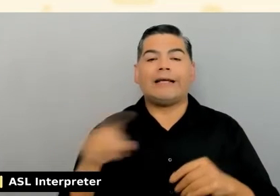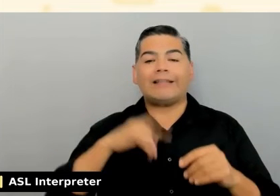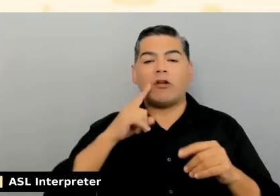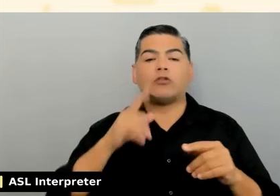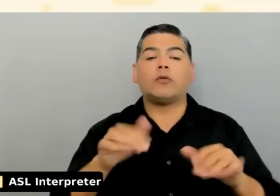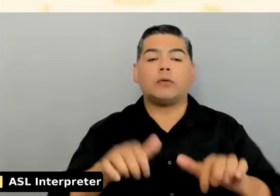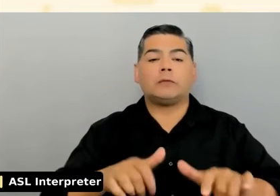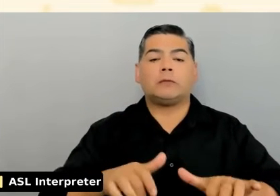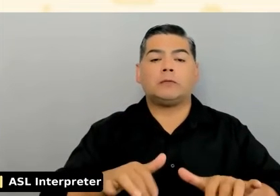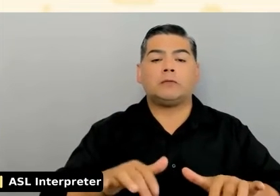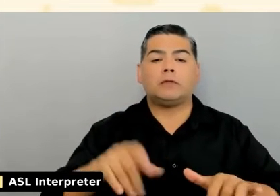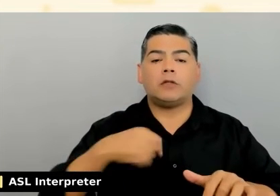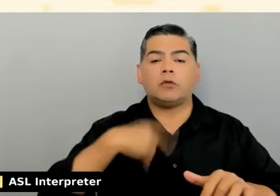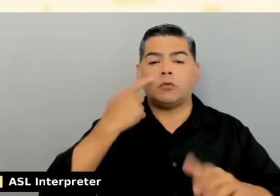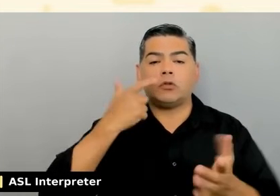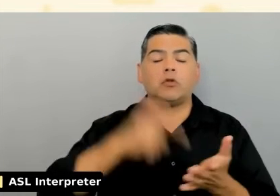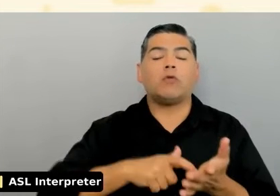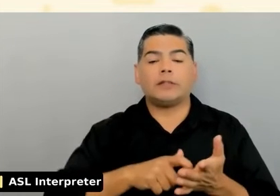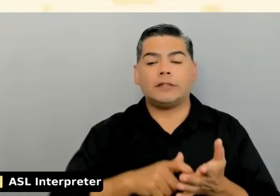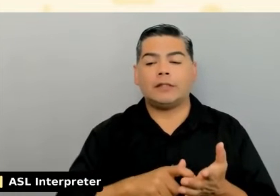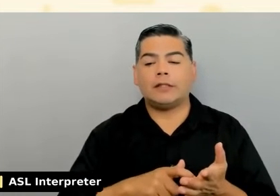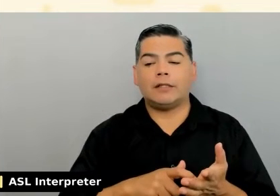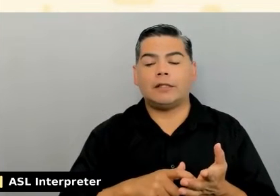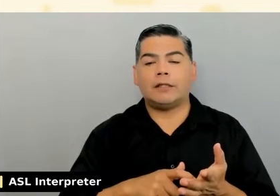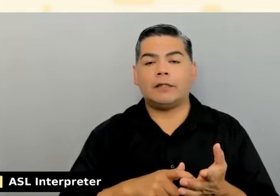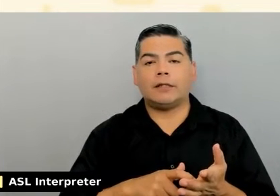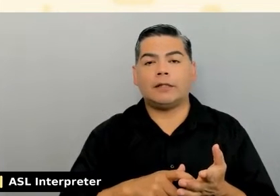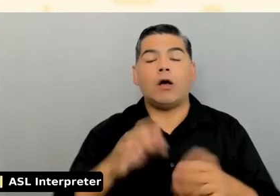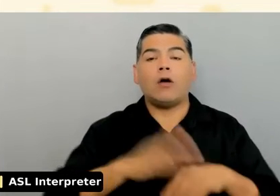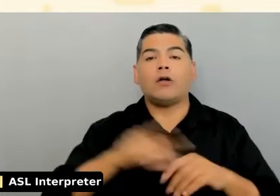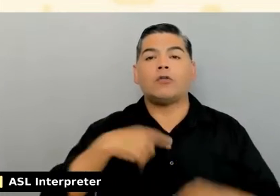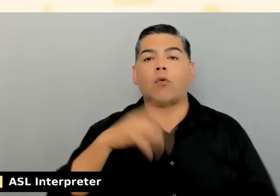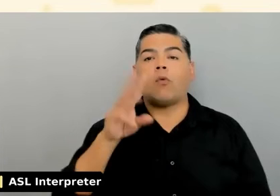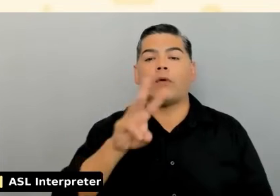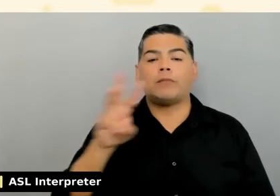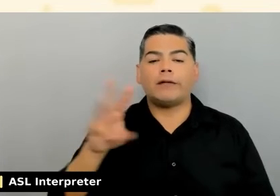that we come across on all websites and web applications these days.